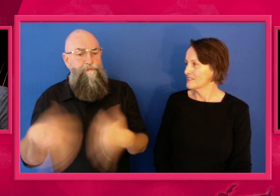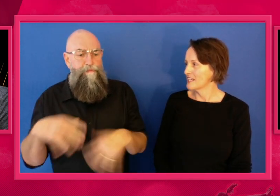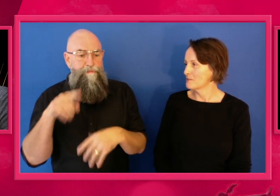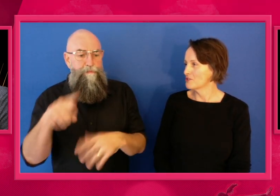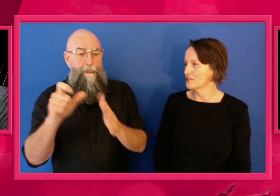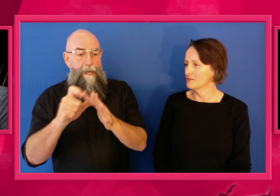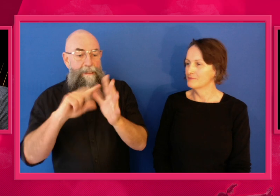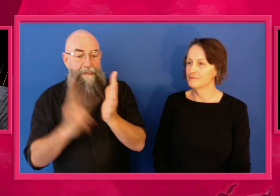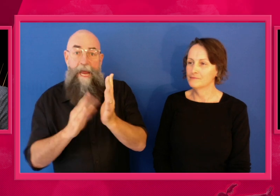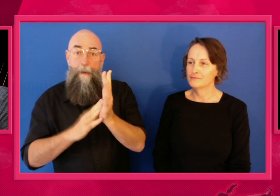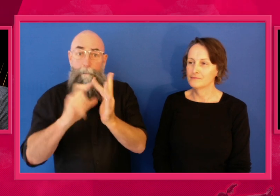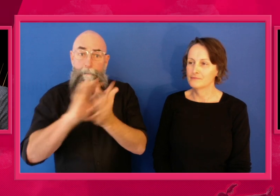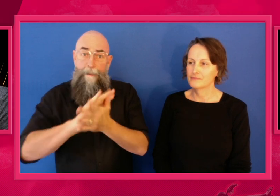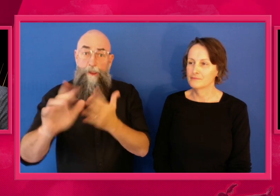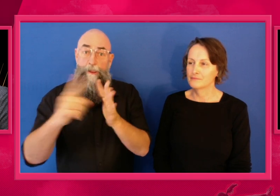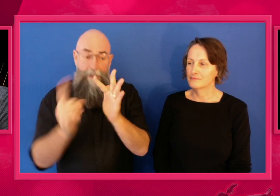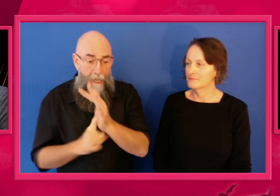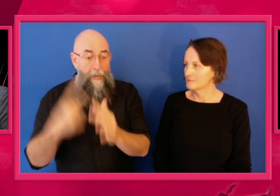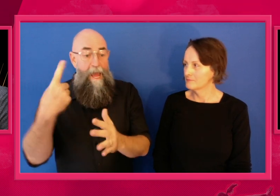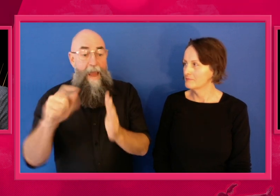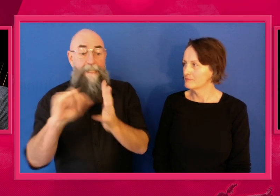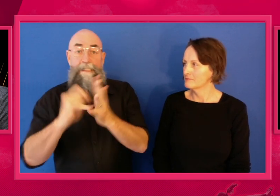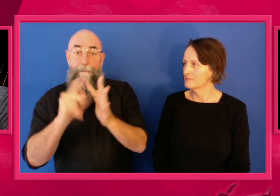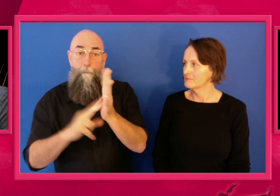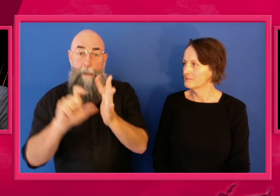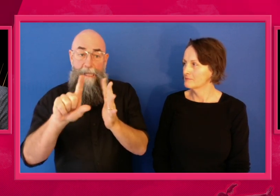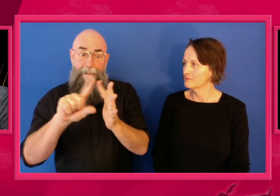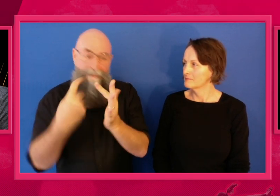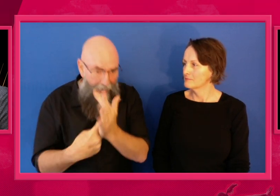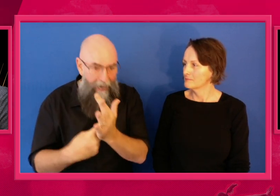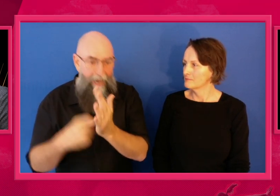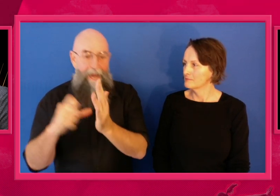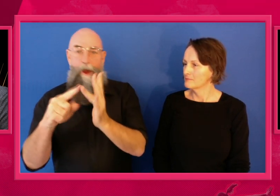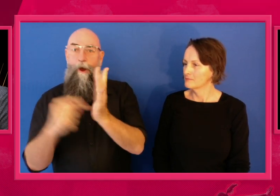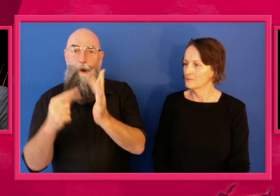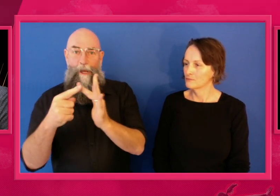to get wins yesterday. That's when Spencer is no longer in the individual comp, but he